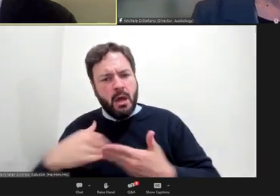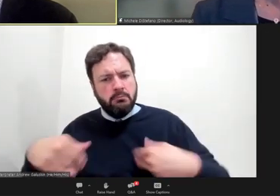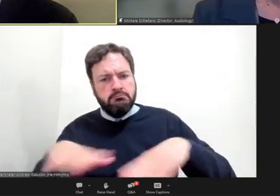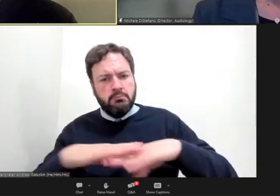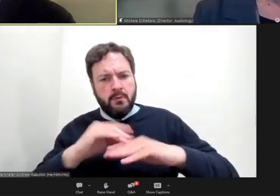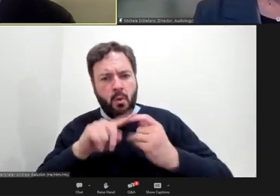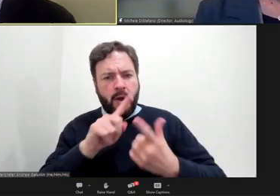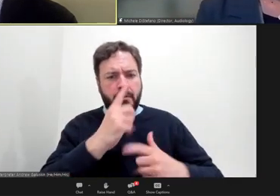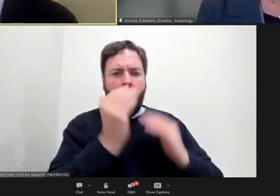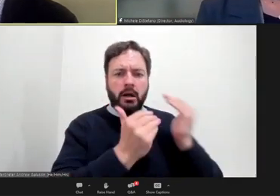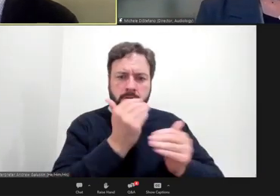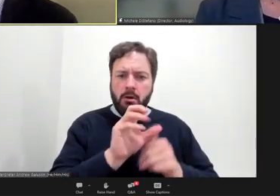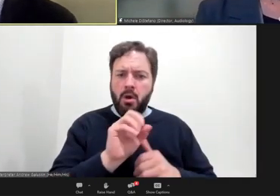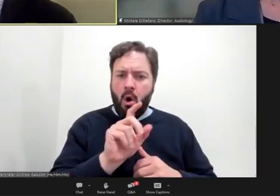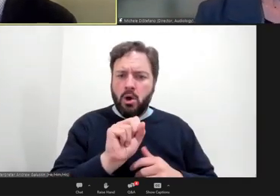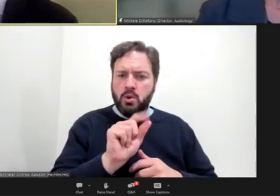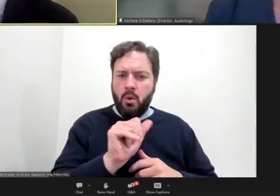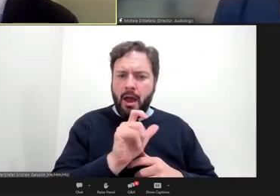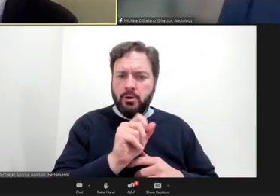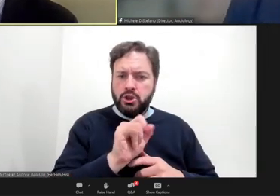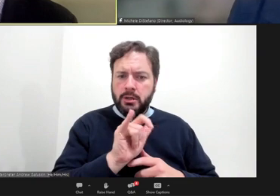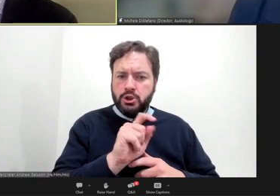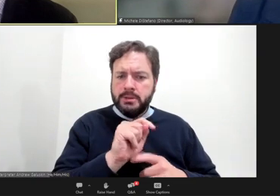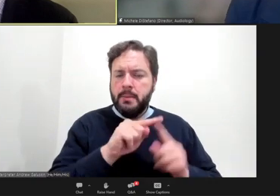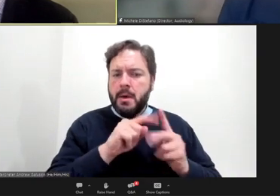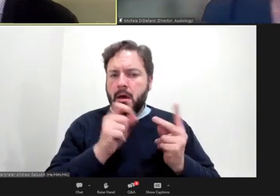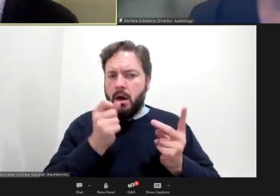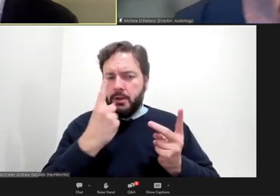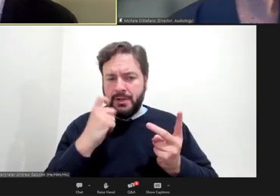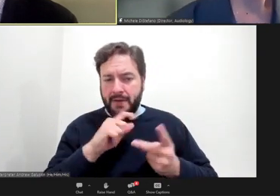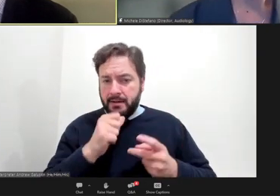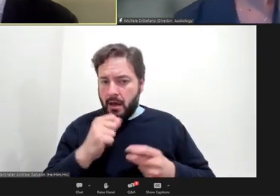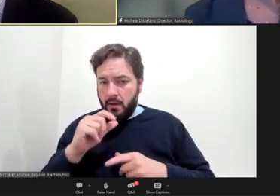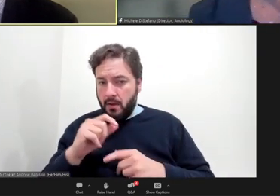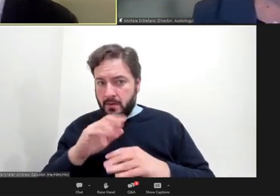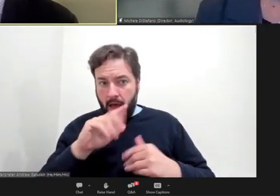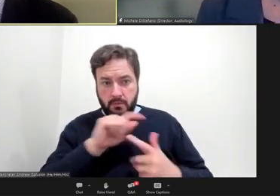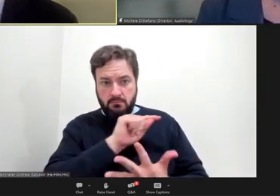So not all neurotologists see kids. But almost all neurotologists,